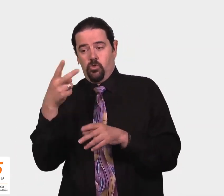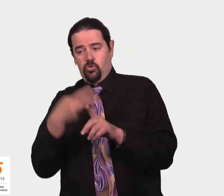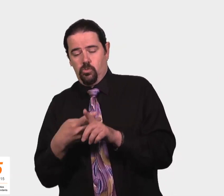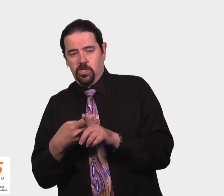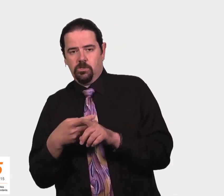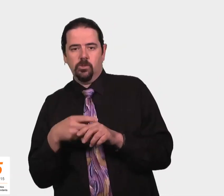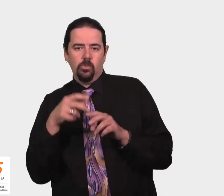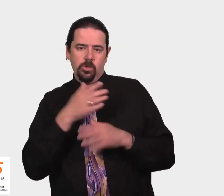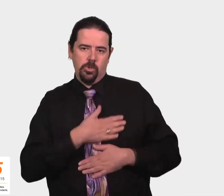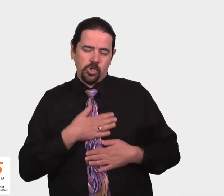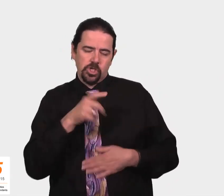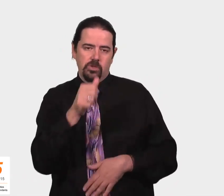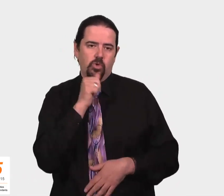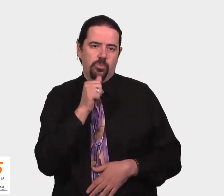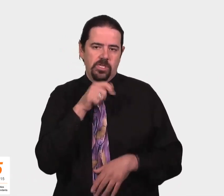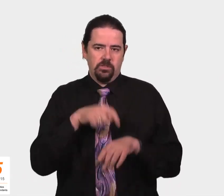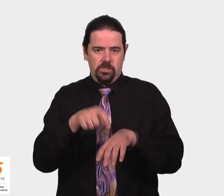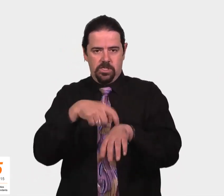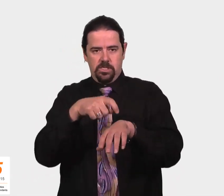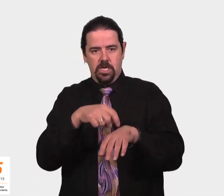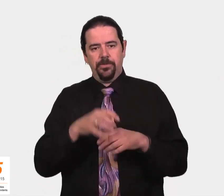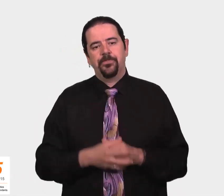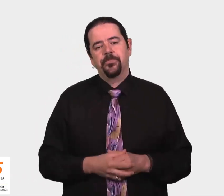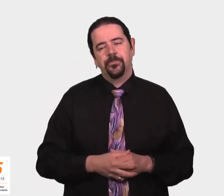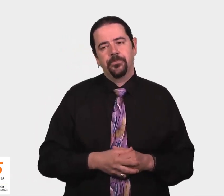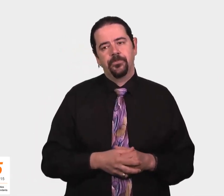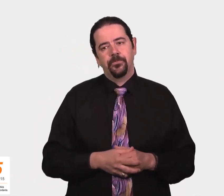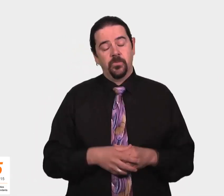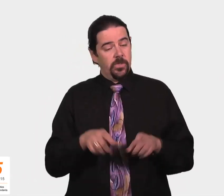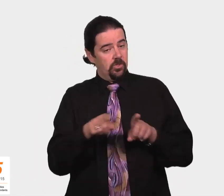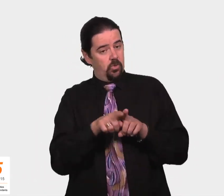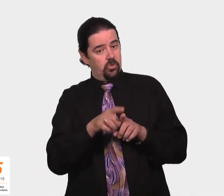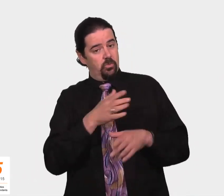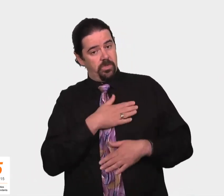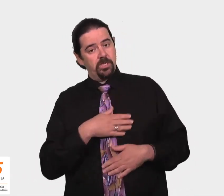It continues to be my pleasure to serve as the Interim CEO